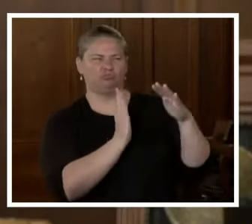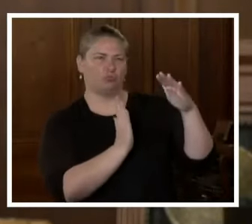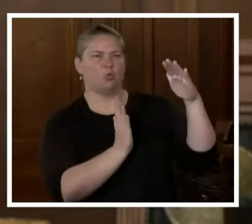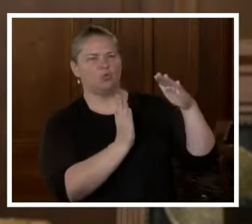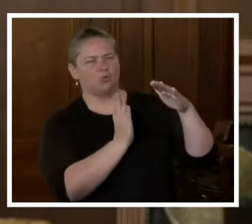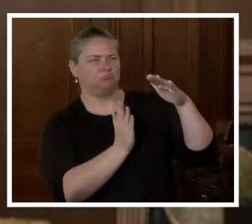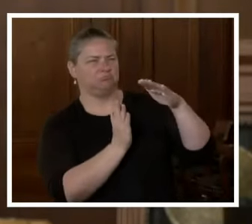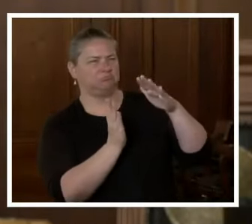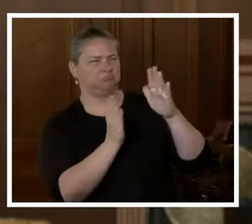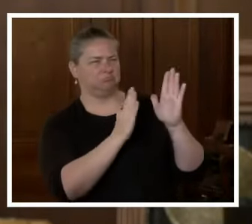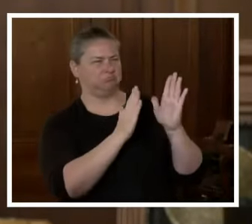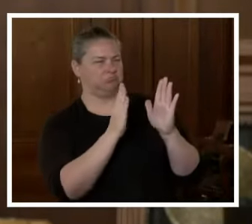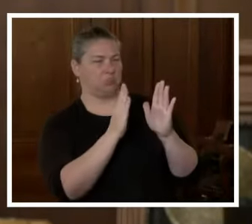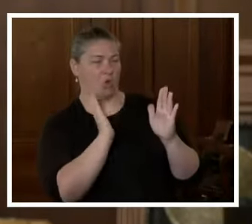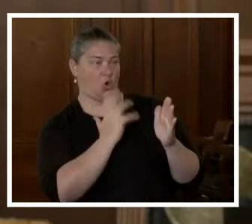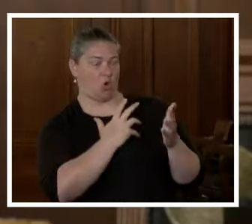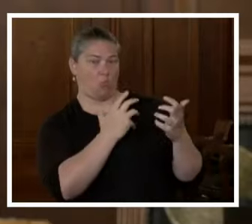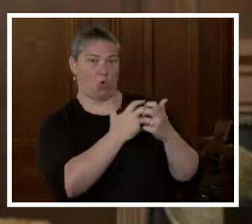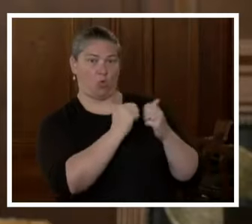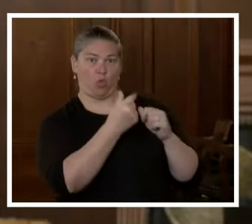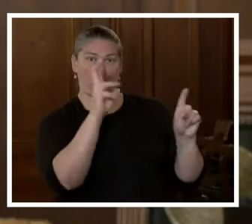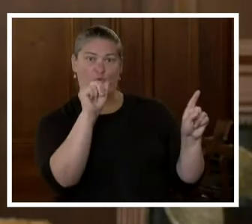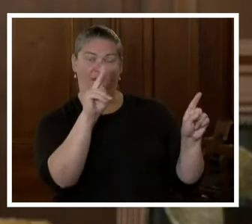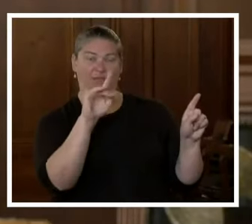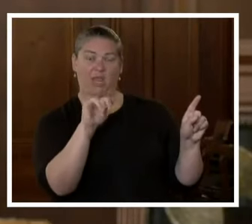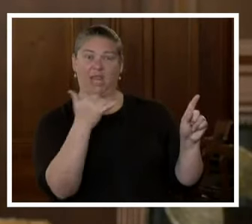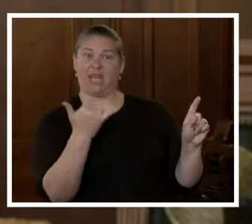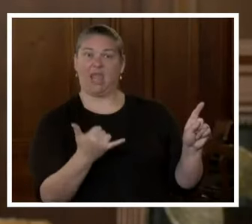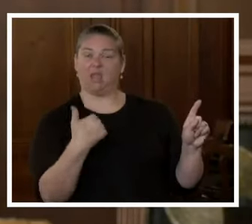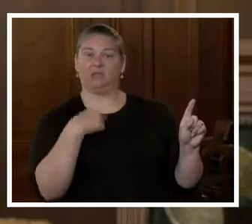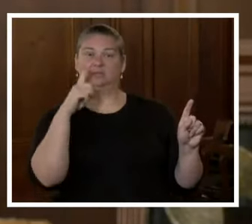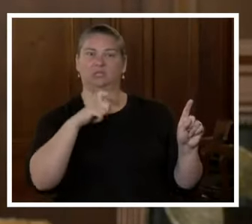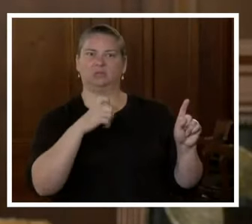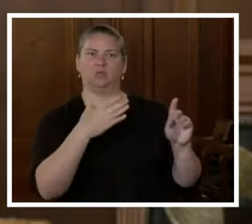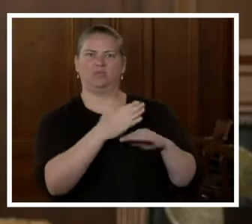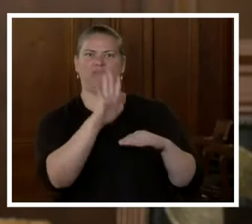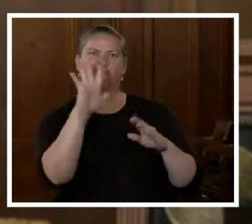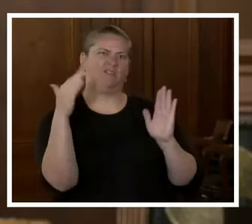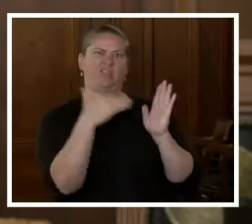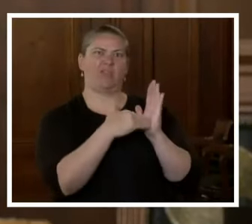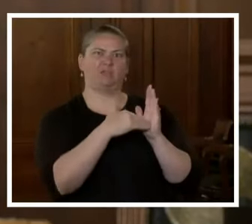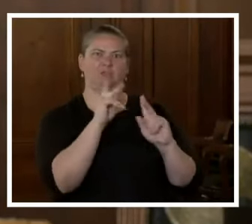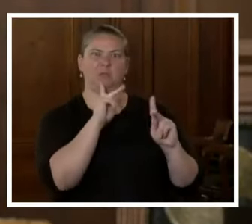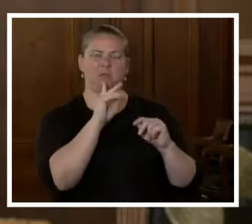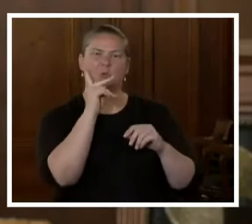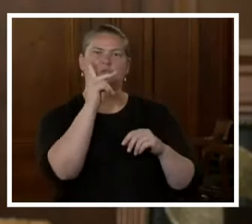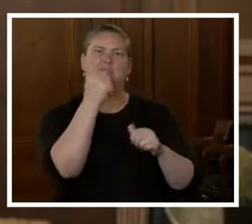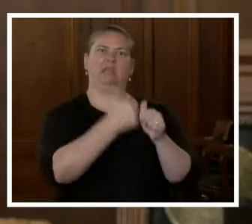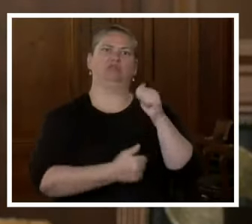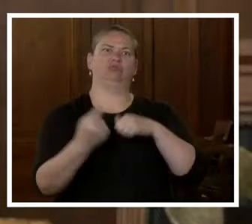SO RIGHT NOW THE DATA DOES NOT SAY THAT WE ARE IN AN UPTECH. AT WORST IT WOULD BE A PLATEAU